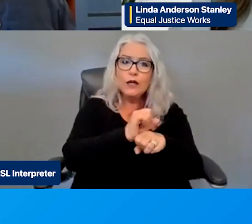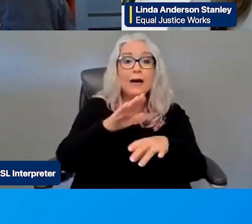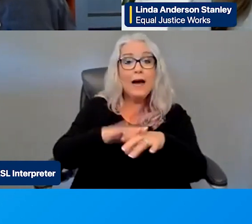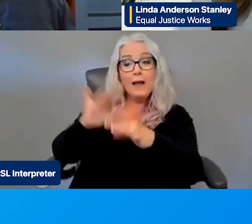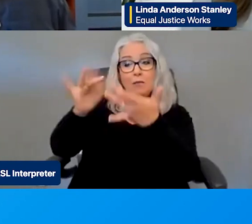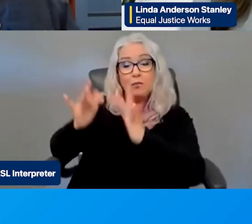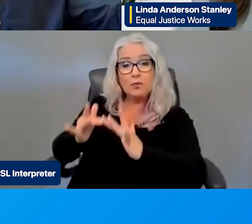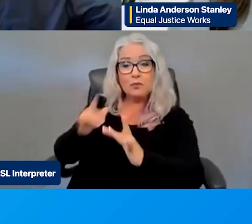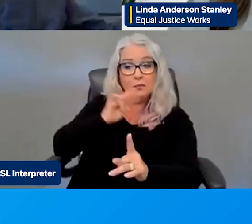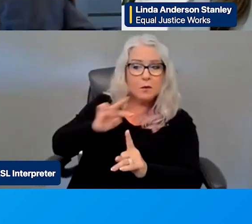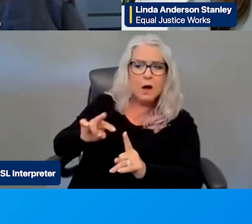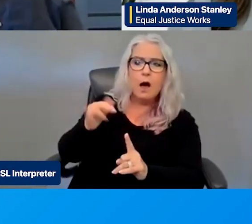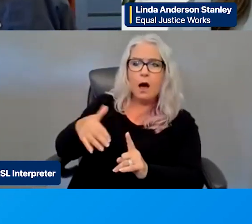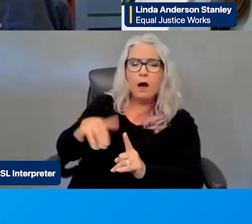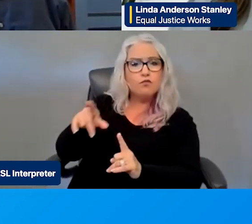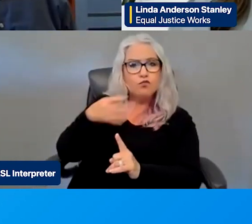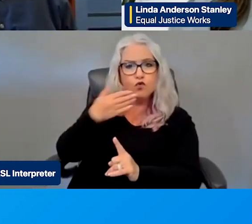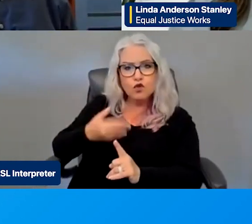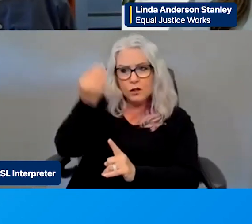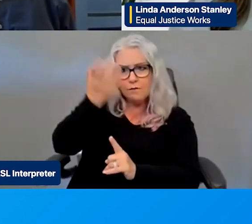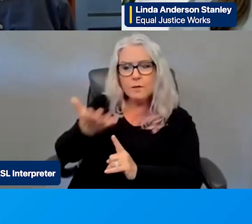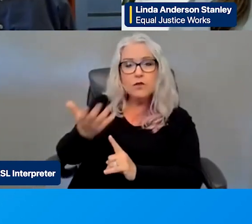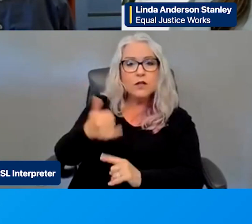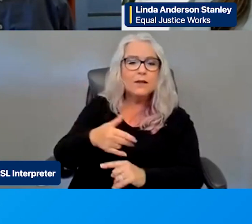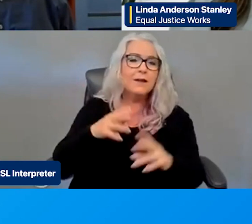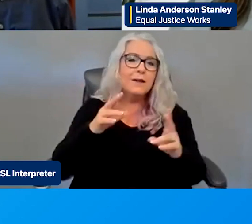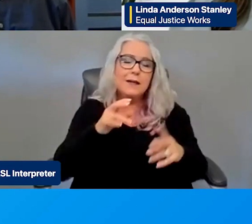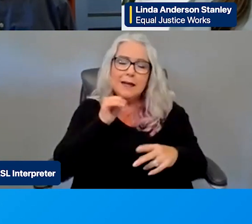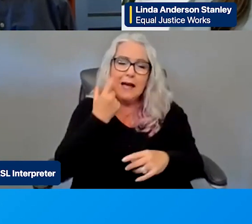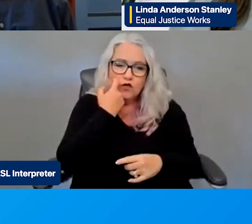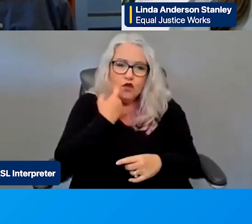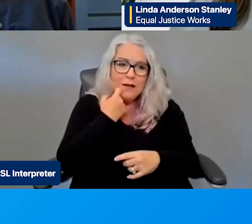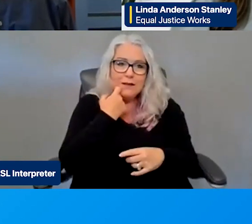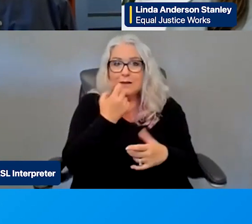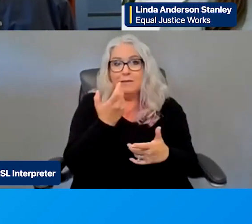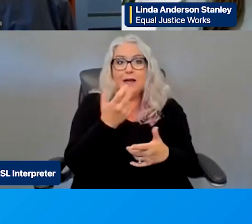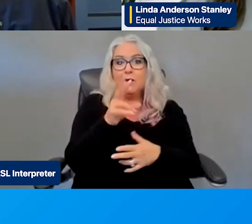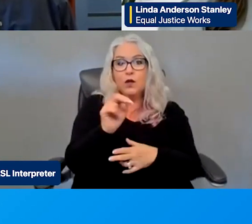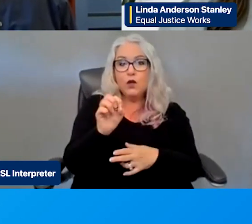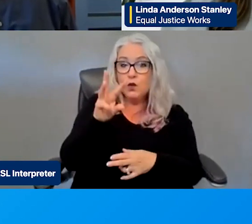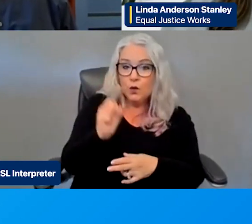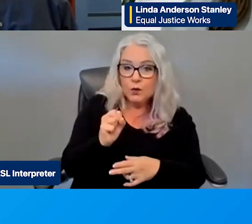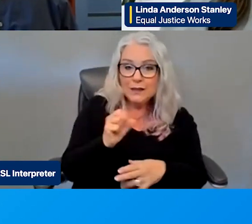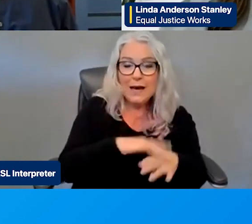just as much attention and you know the evening news. The good old fashion evening news on three networks, being